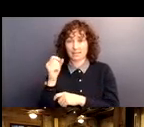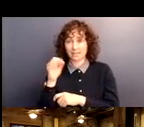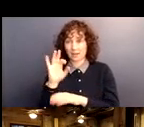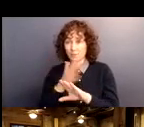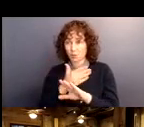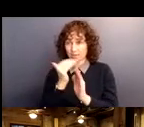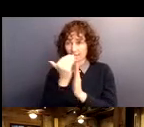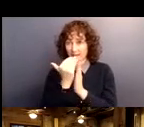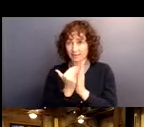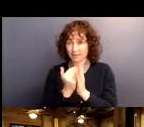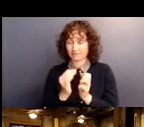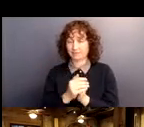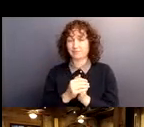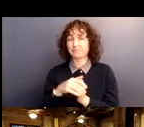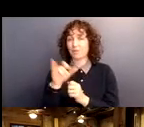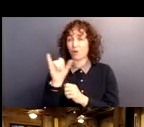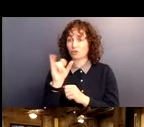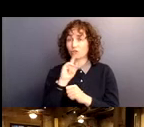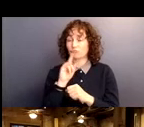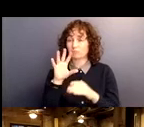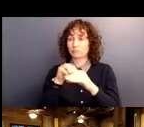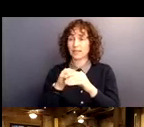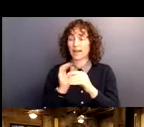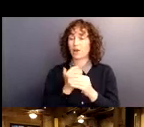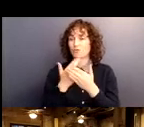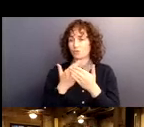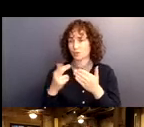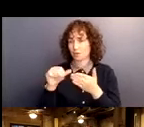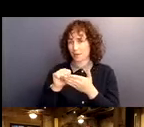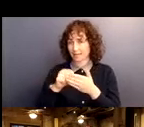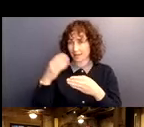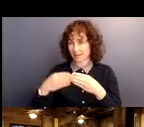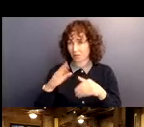as well as take into account to our resources page at the end and all the wonderful resources